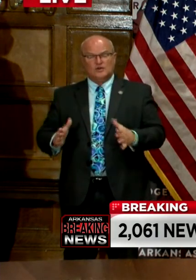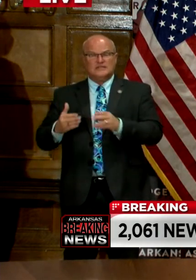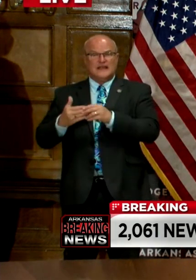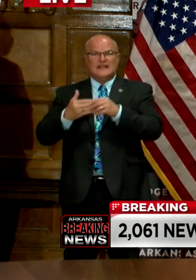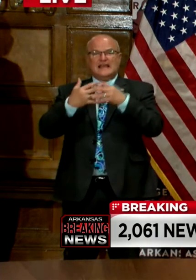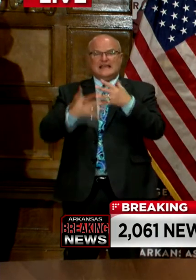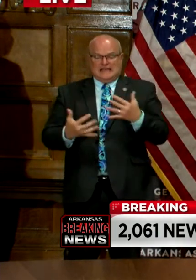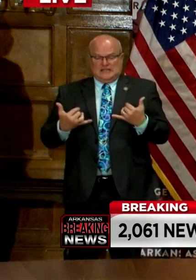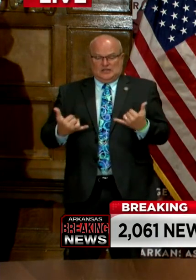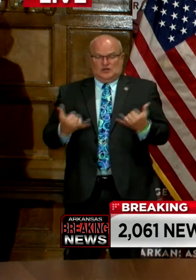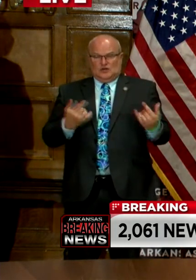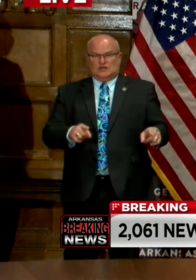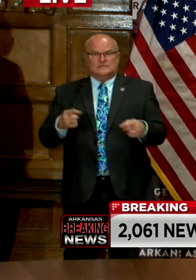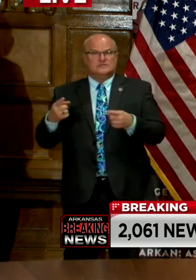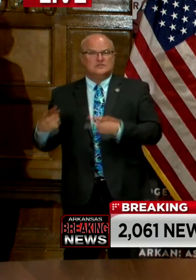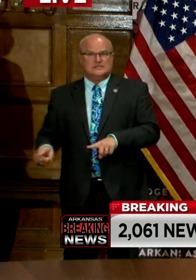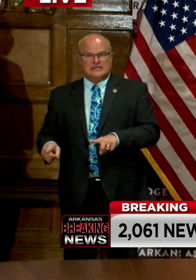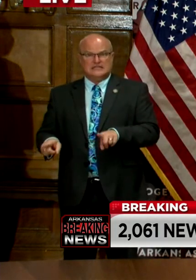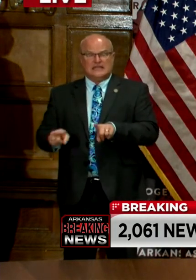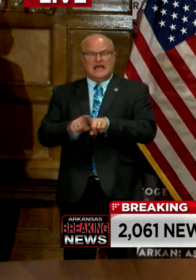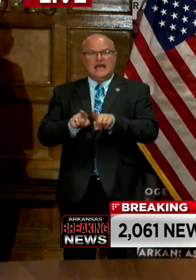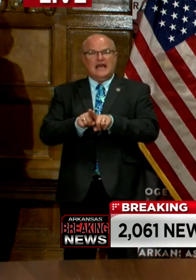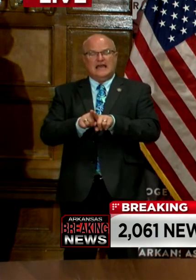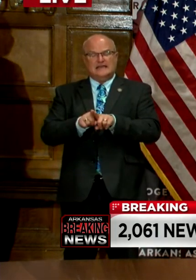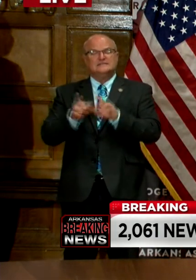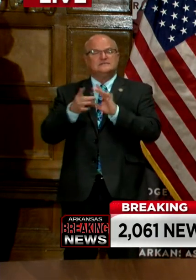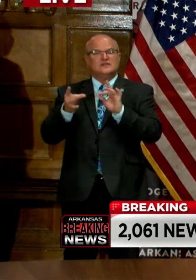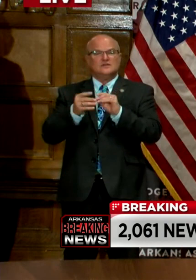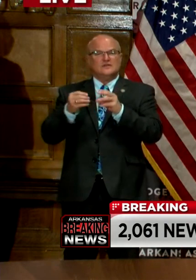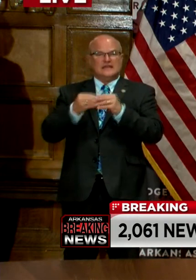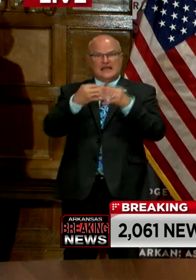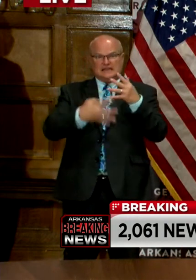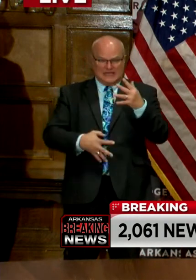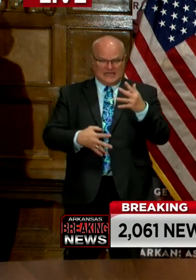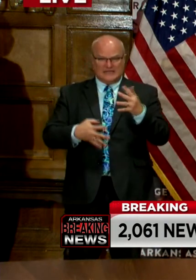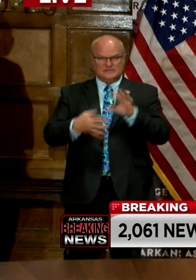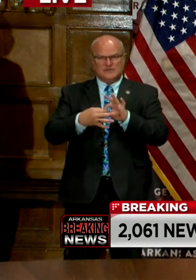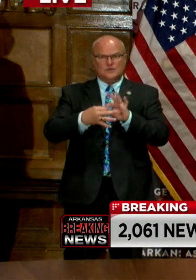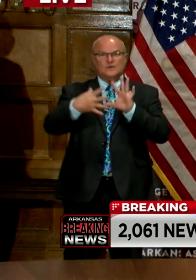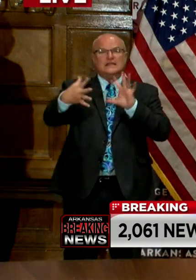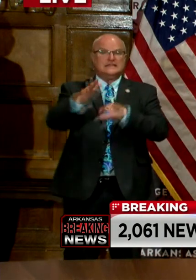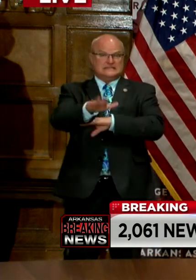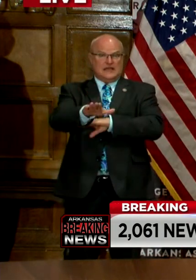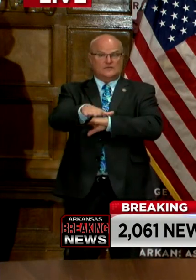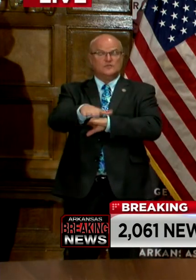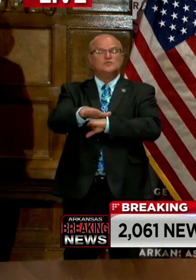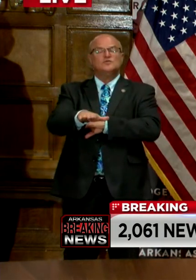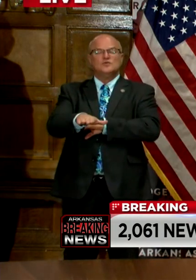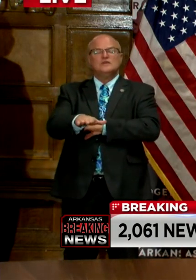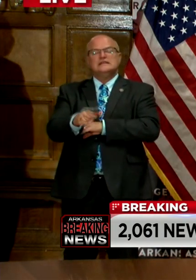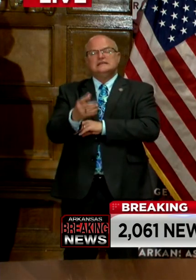QUARANTINED FOR 14 DAYS. FOR ESSENTIAL HEALTHCARE WORKERS THE GUIDELINES UNDER CURRENT